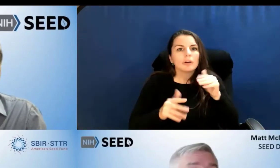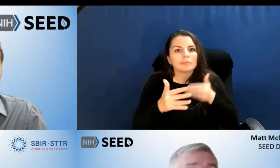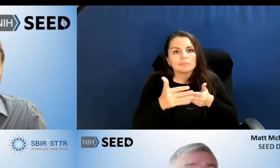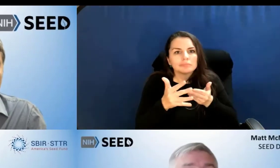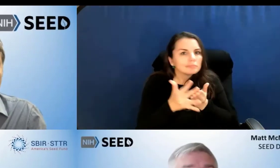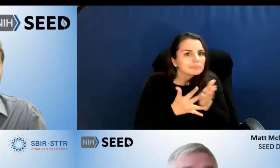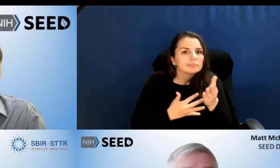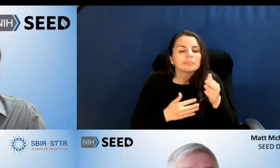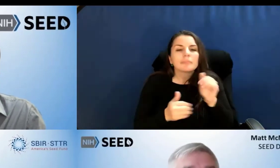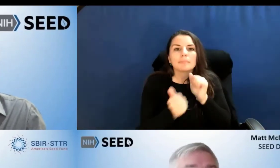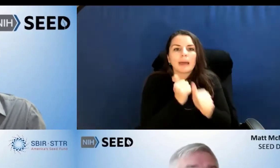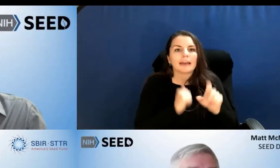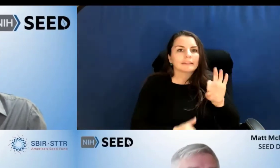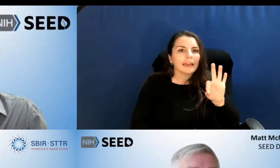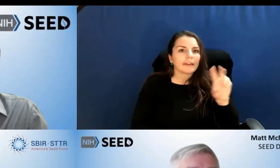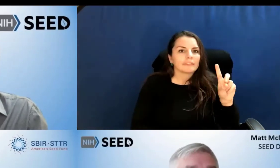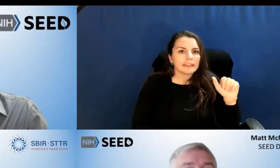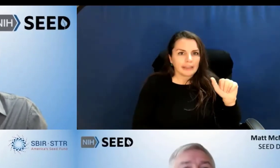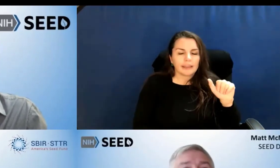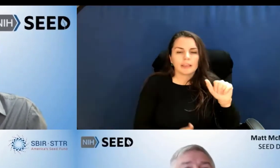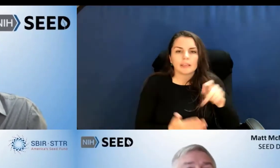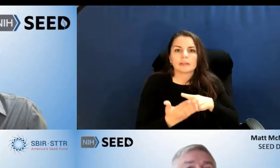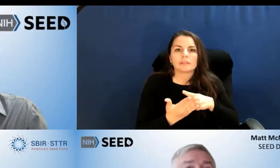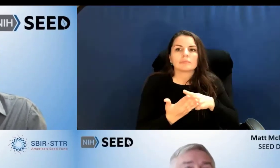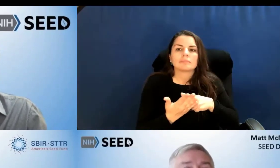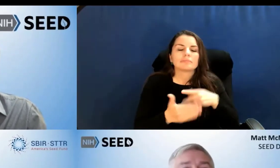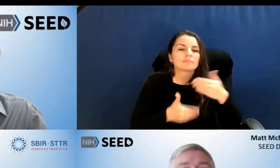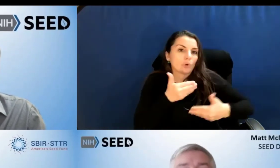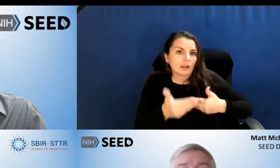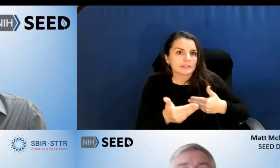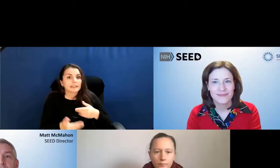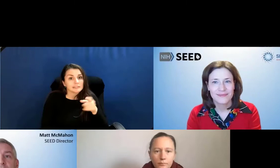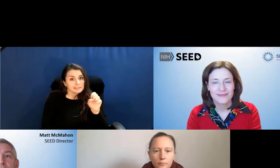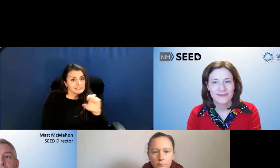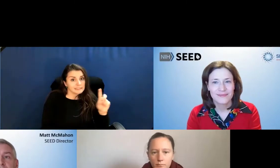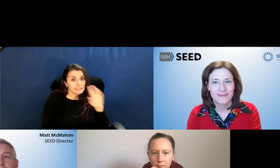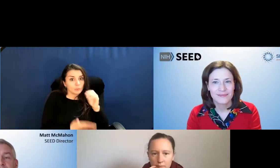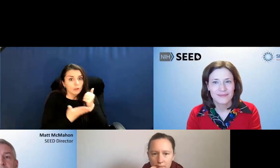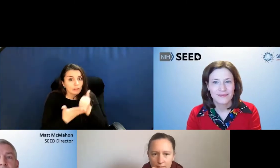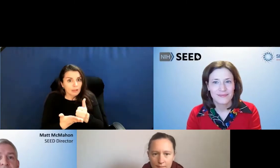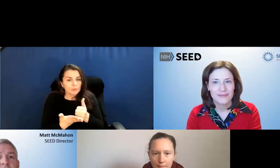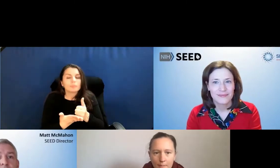So that is a great question, and one of the most valuable things that our team